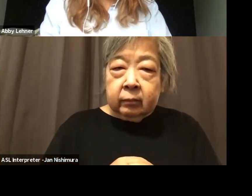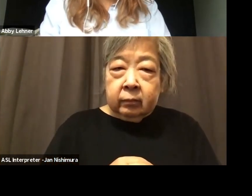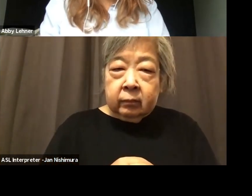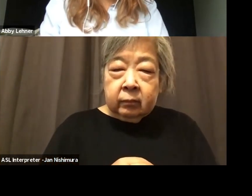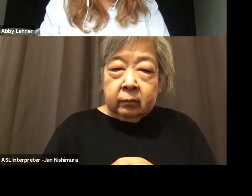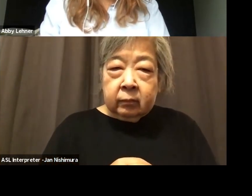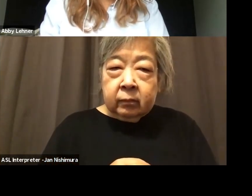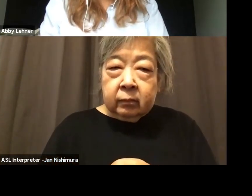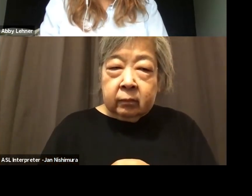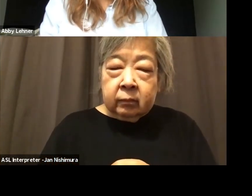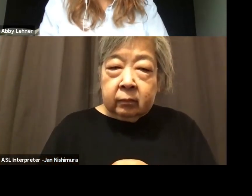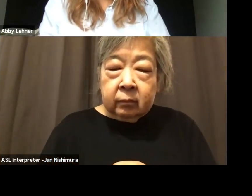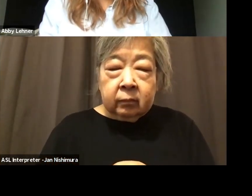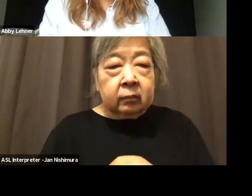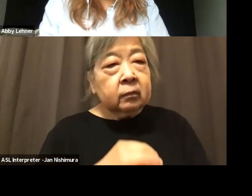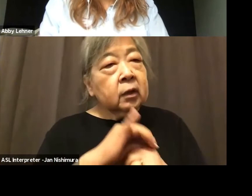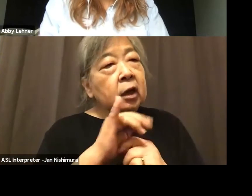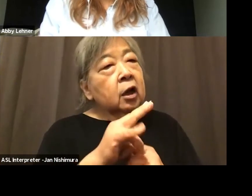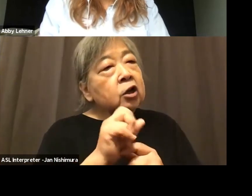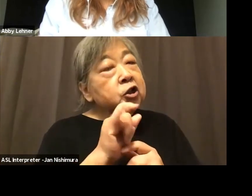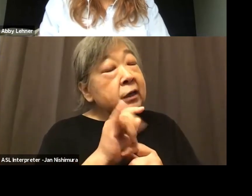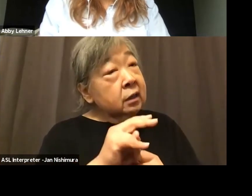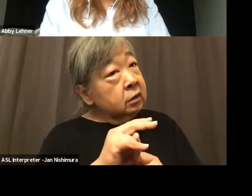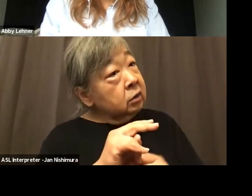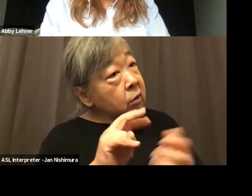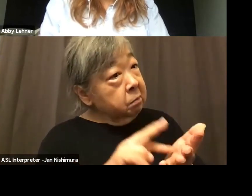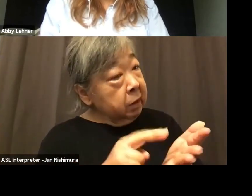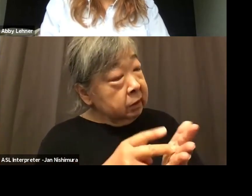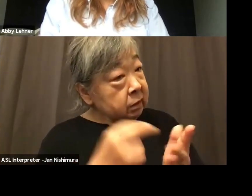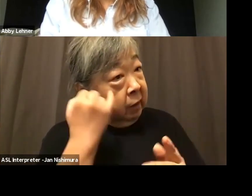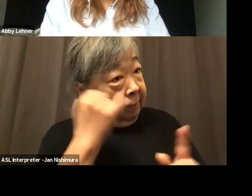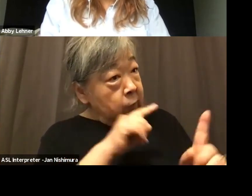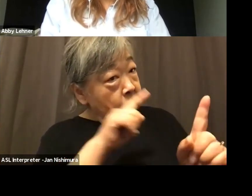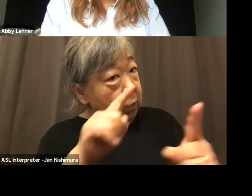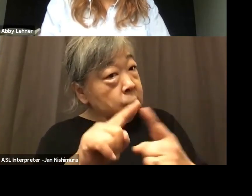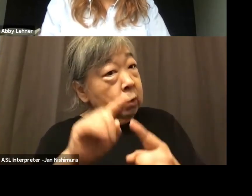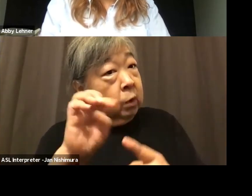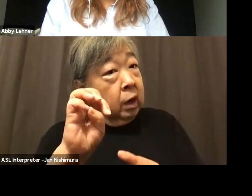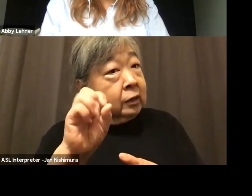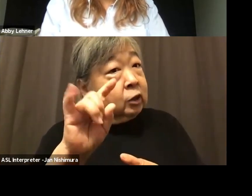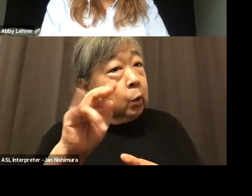Wow, so if you go to Estonia you could go to a classical music concert